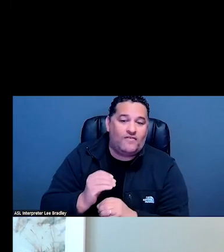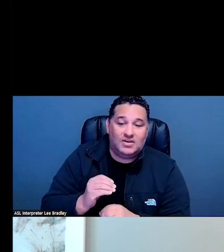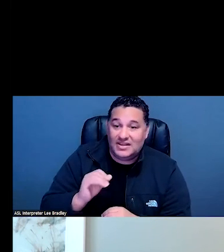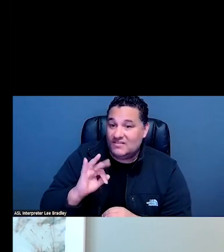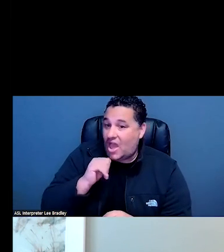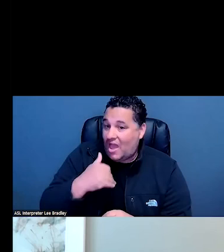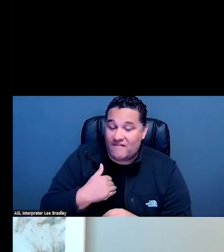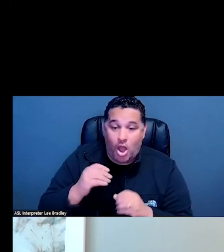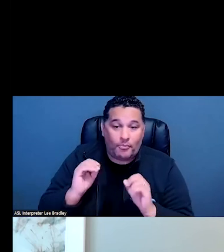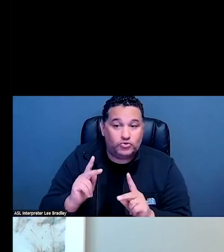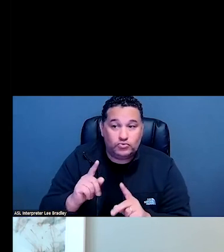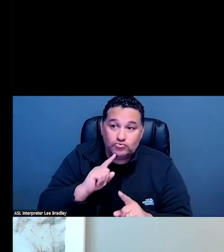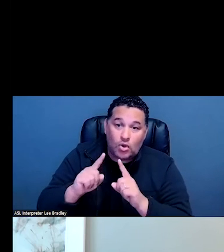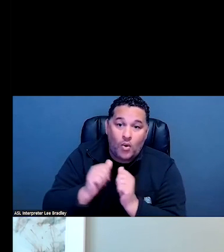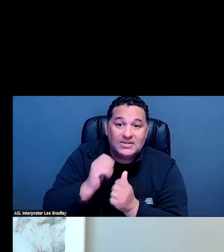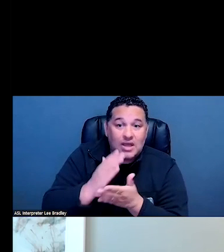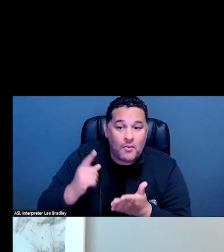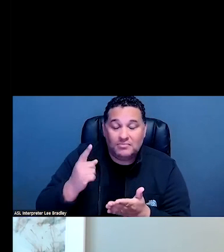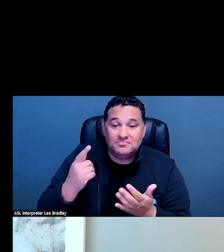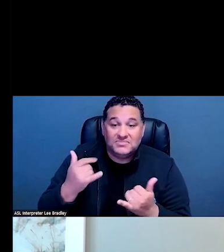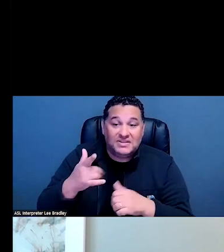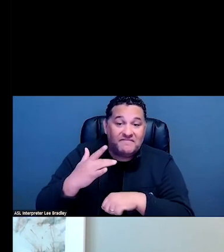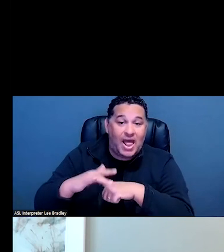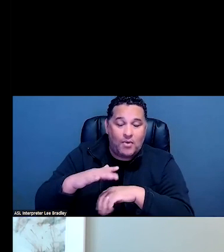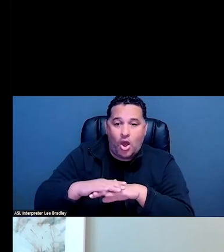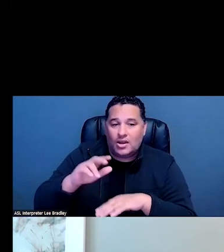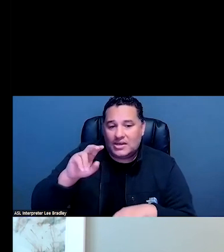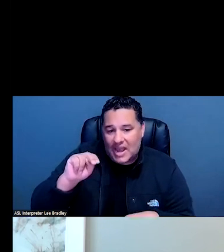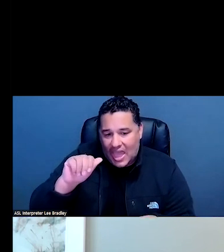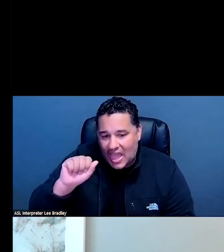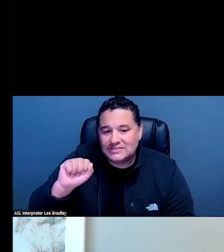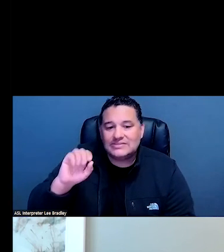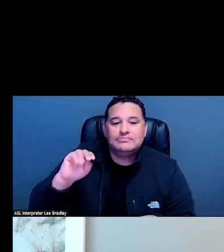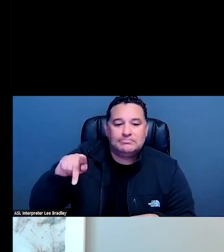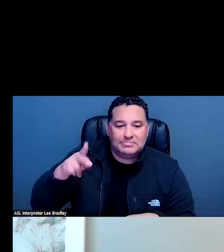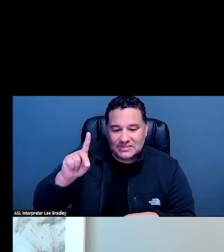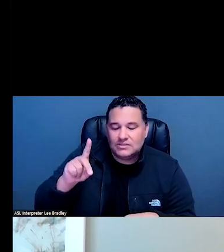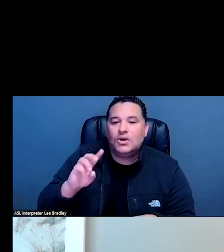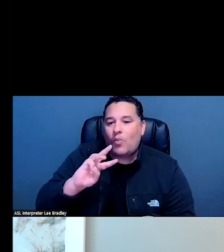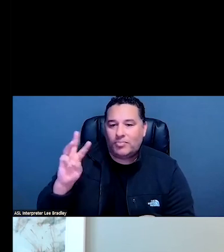A GREAT TOOL TO LEAVE WITH LEGISLATIVE OFFICE IF YOU DON'T HAVE THE OPPORTUNITY TO TALK TO SOME ONE. AND IT IS A AVAILABLE NOW